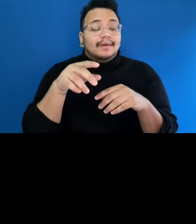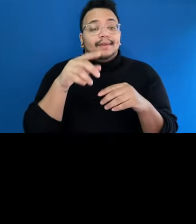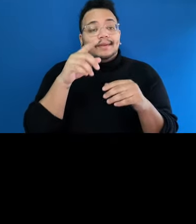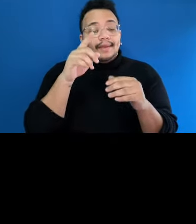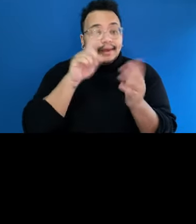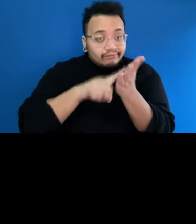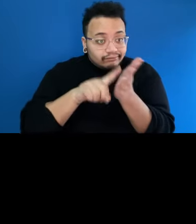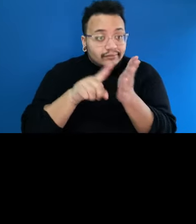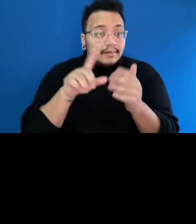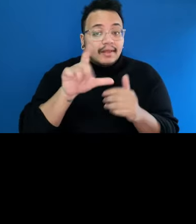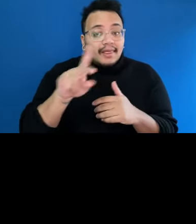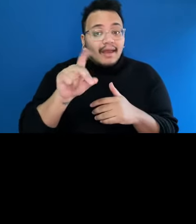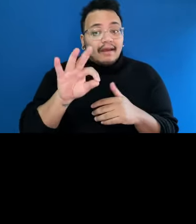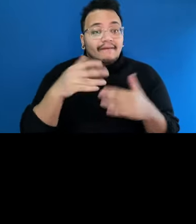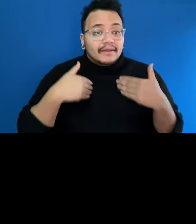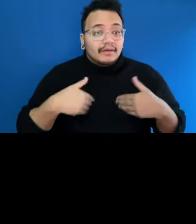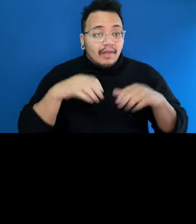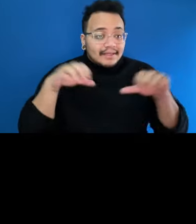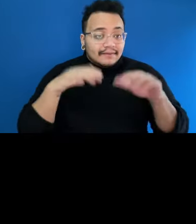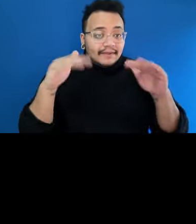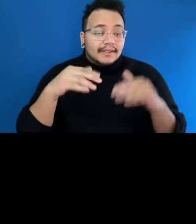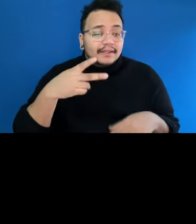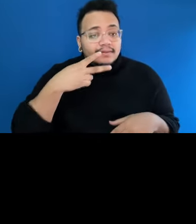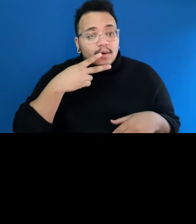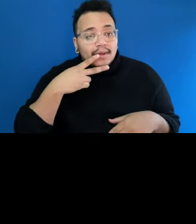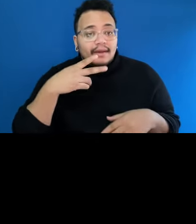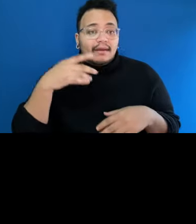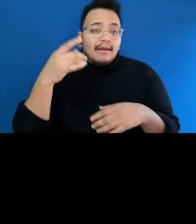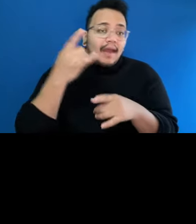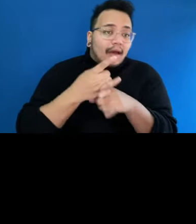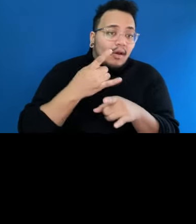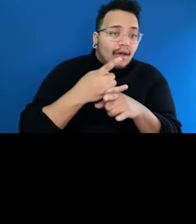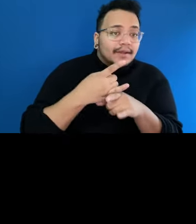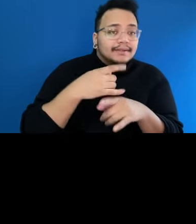smoking, alcoholism, drug use, missed work,